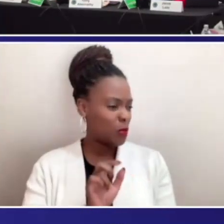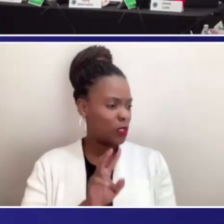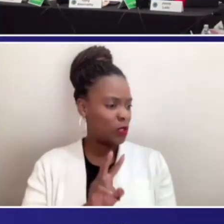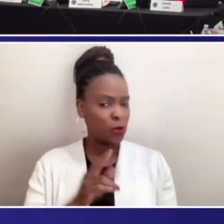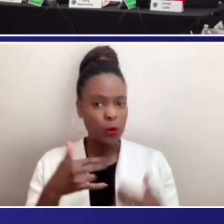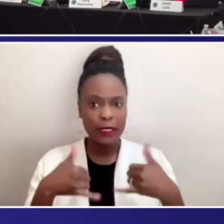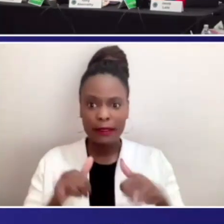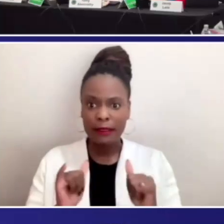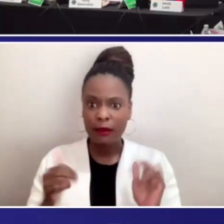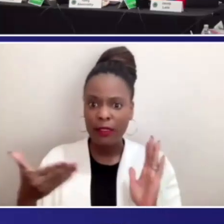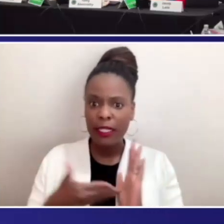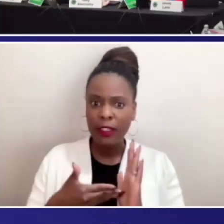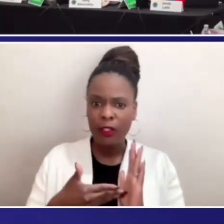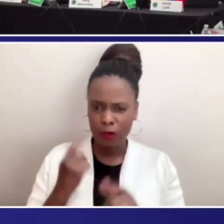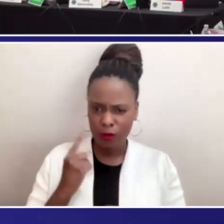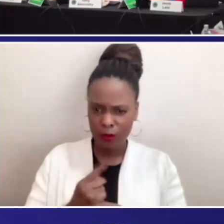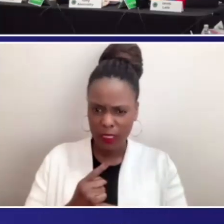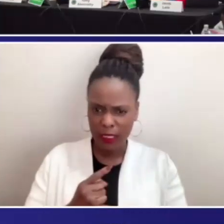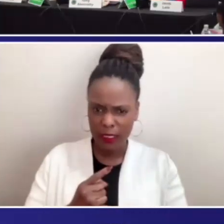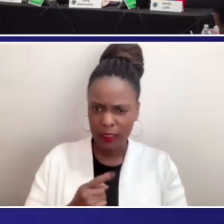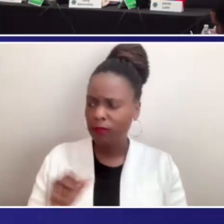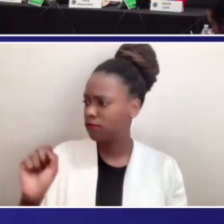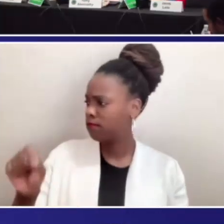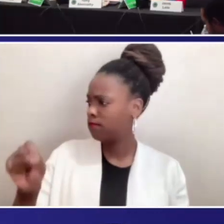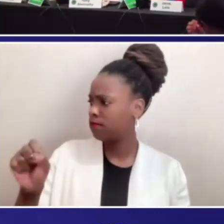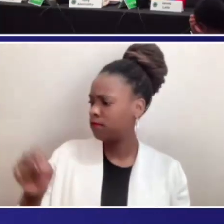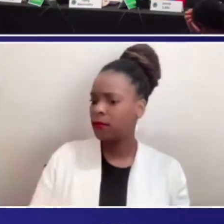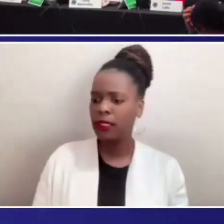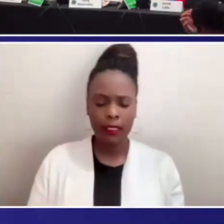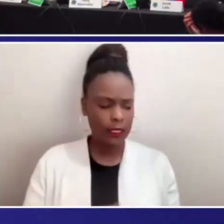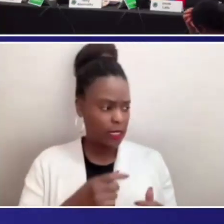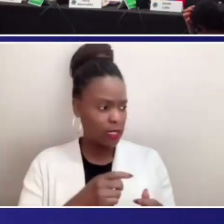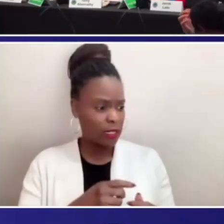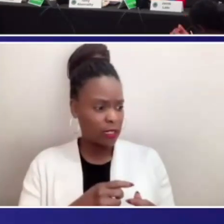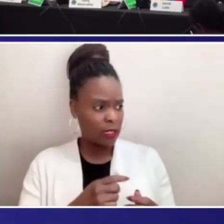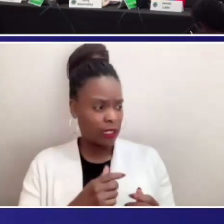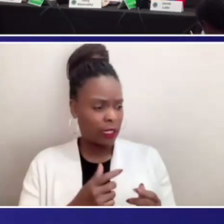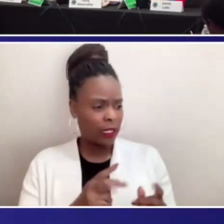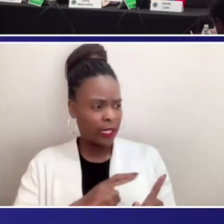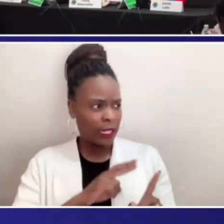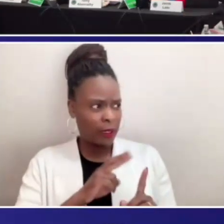right? And it applies to something presumably.